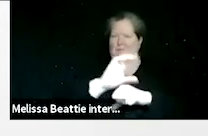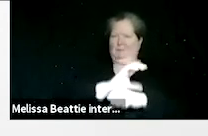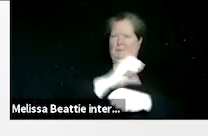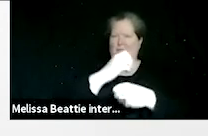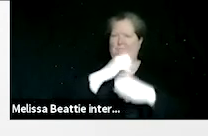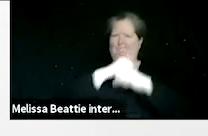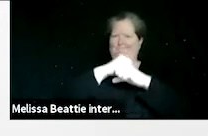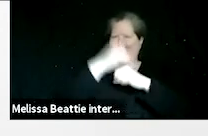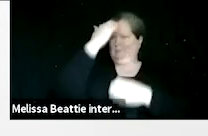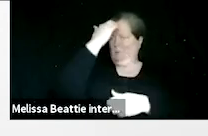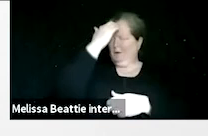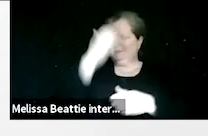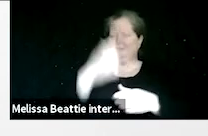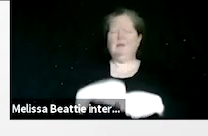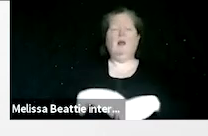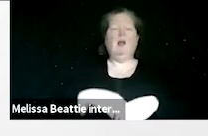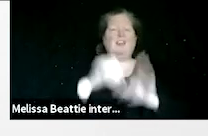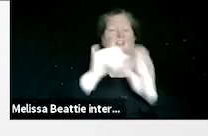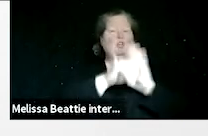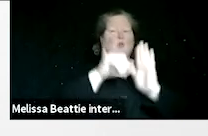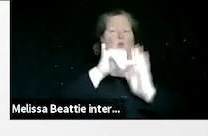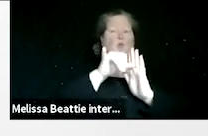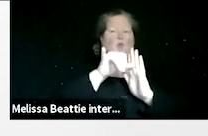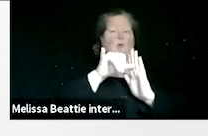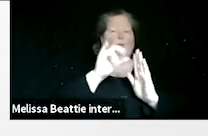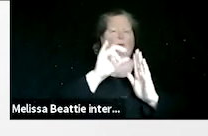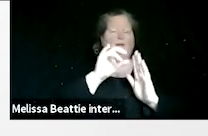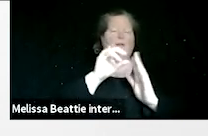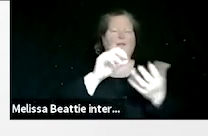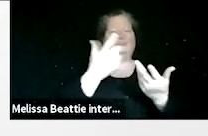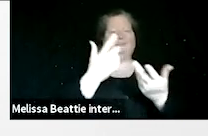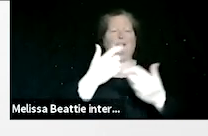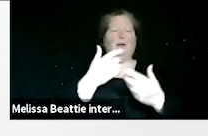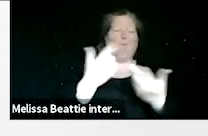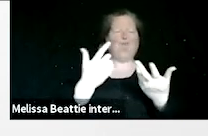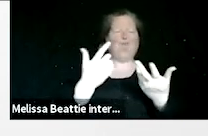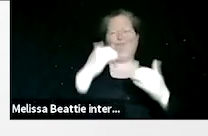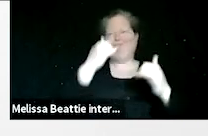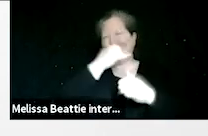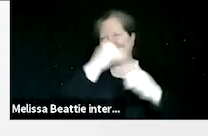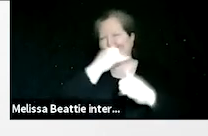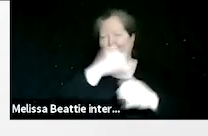there is a YouTube video out there have a parody a Bob Dylan Joan Baez parody.